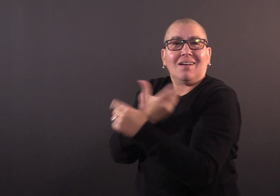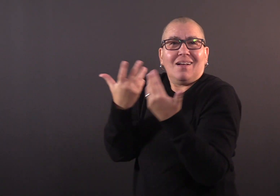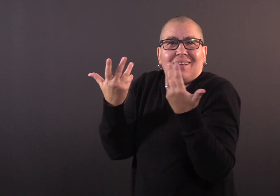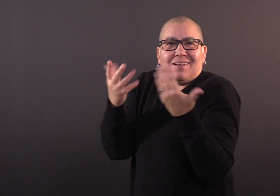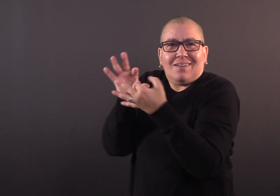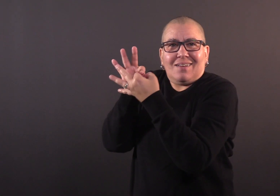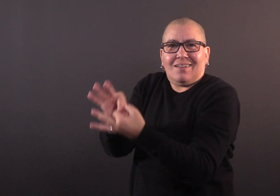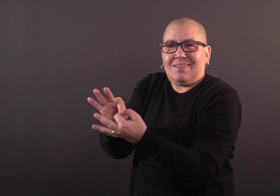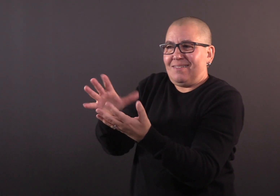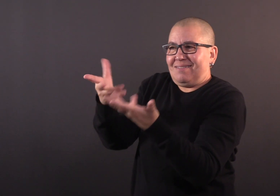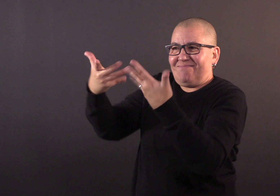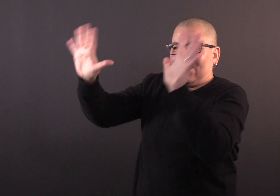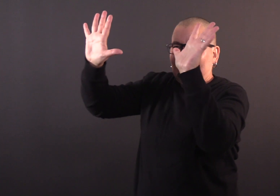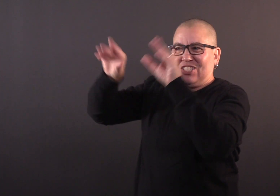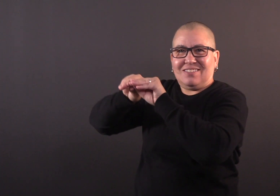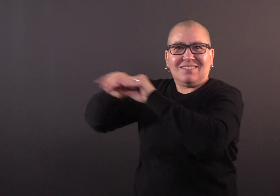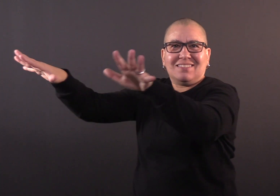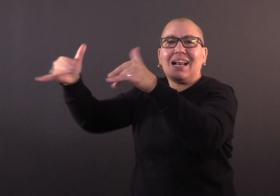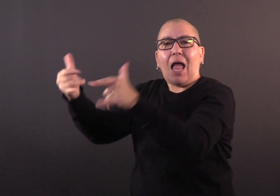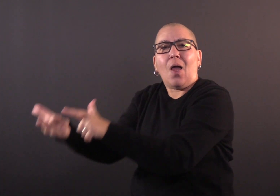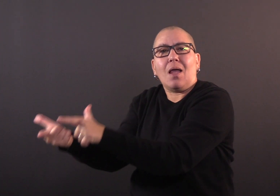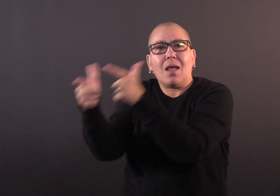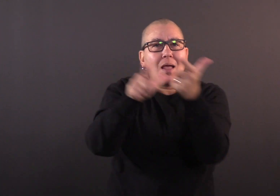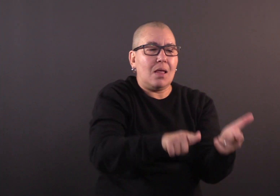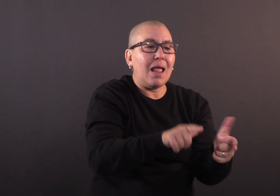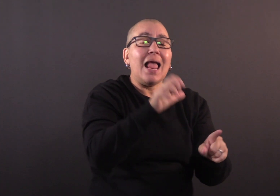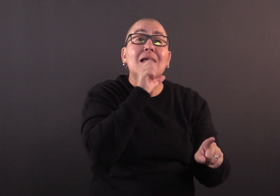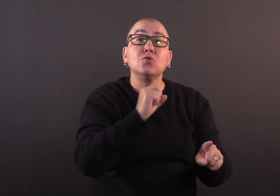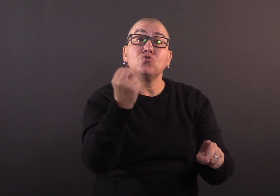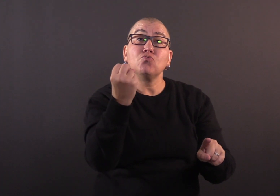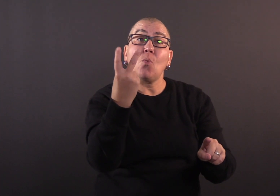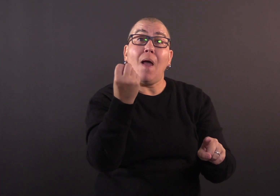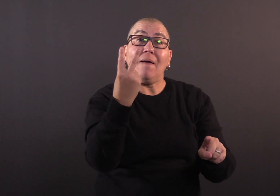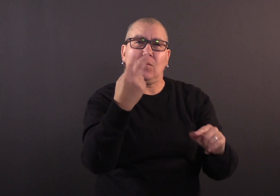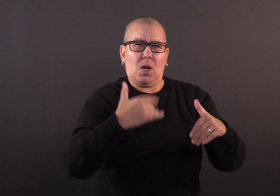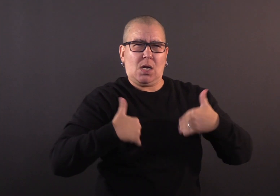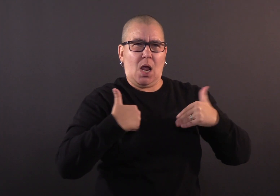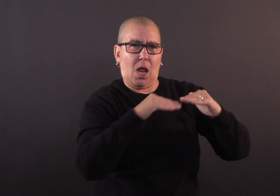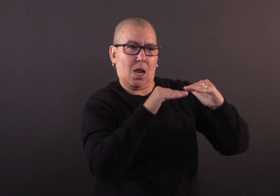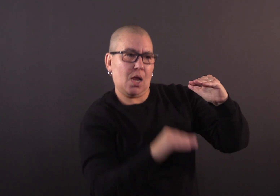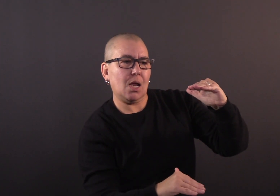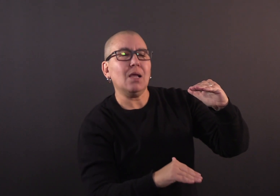and the doses for children under 12 have been shipping in recent days.